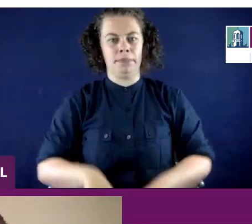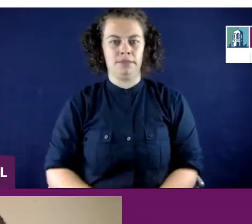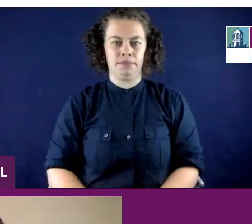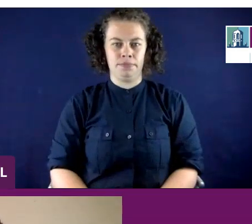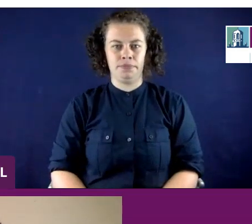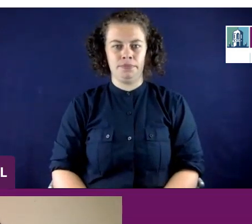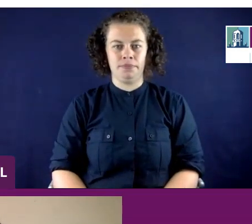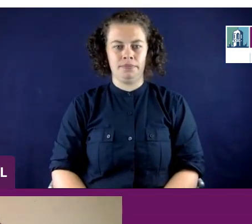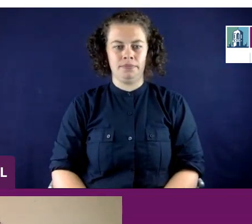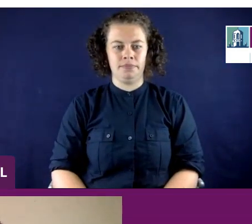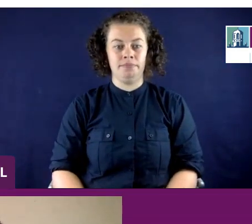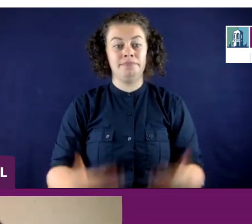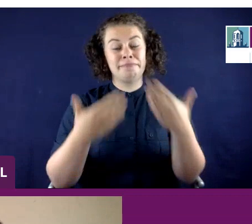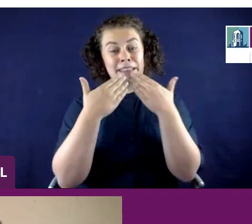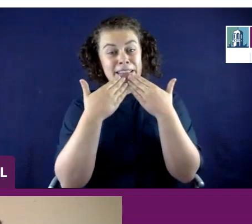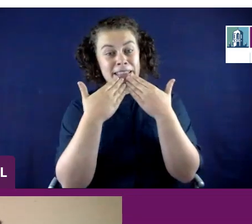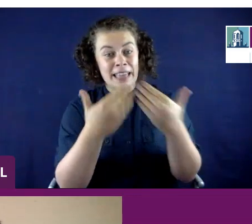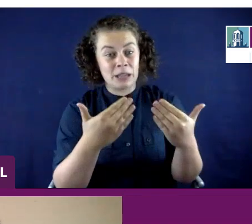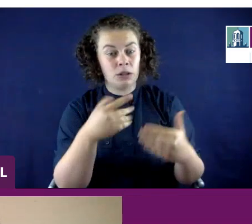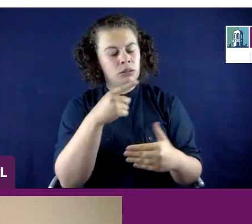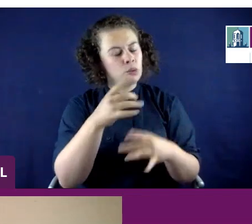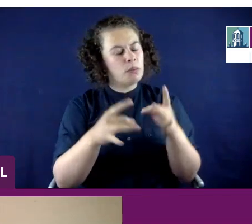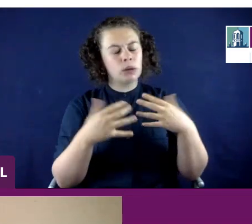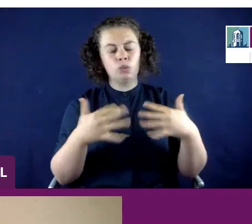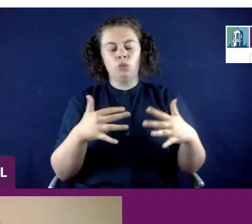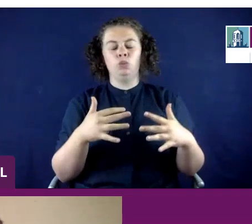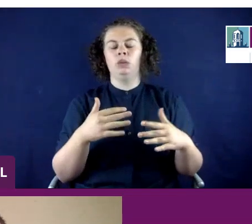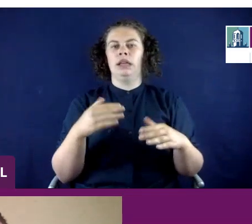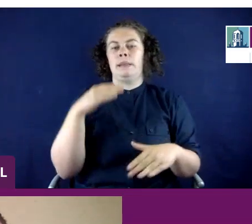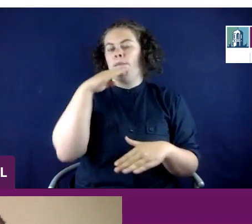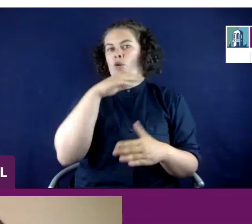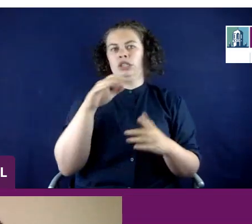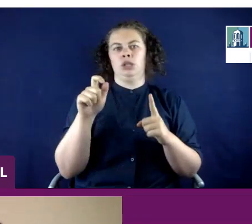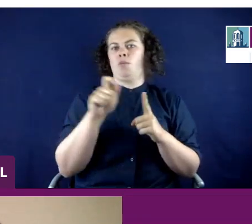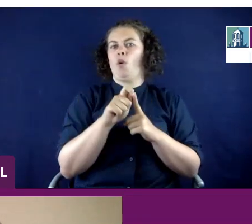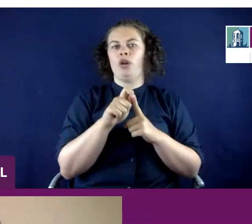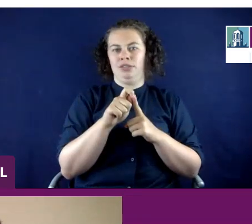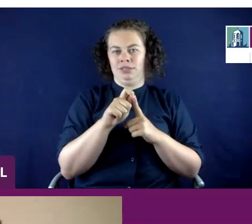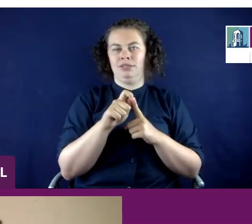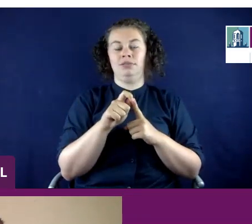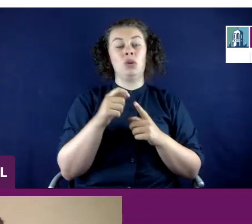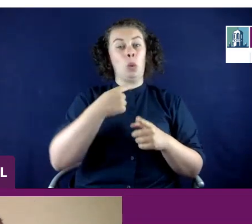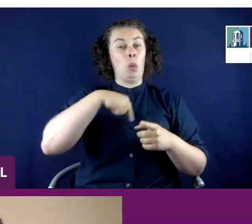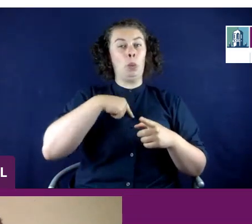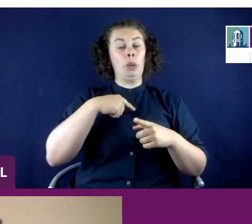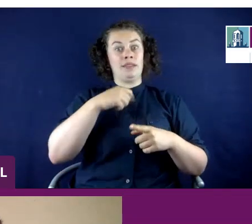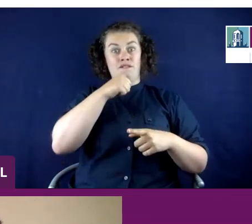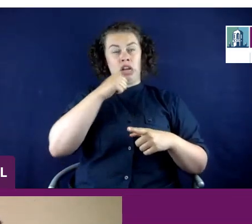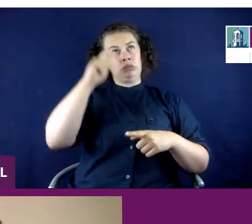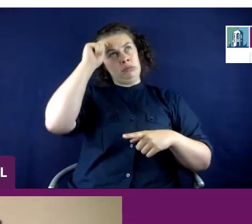You make a really important point and it is something that we really considered when organising this event.